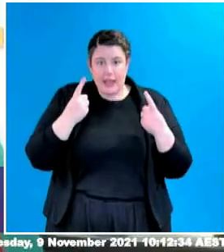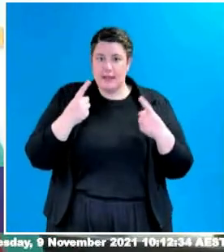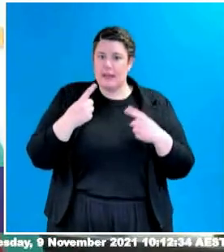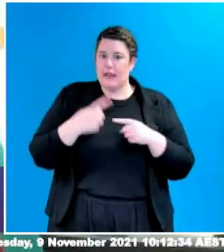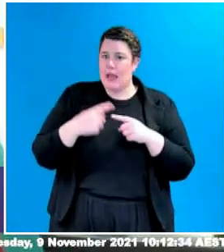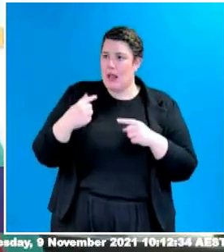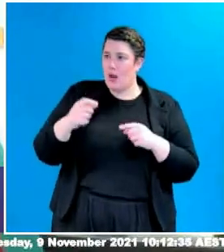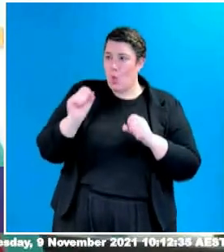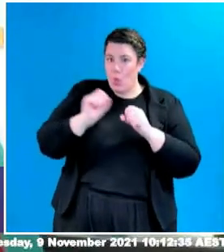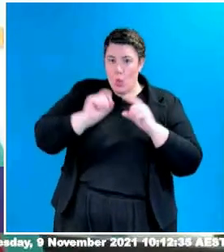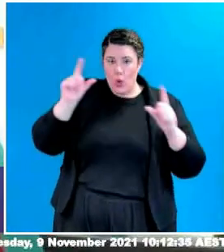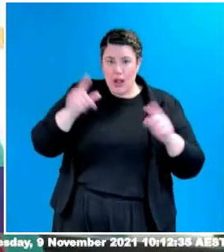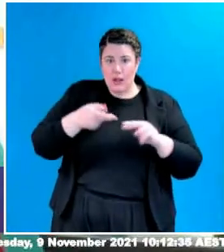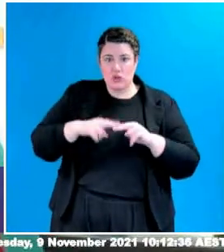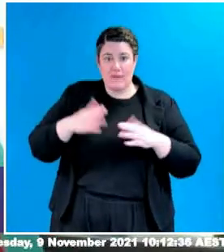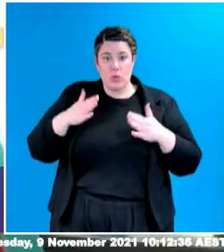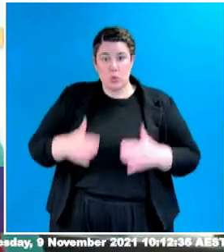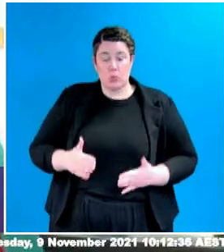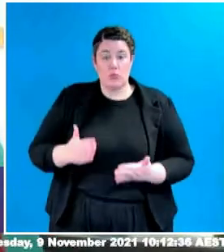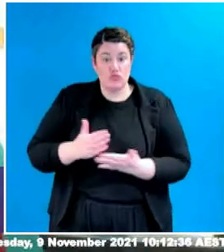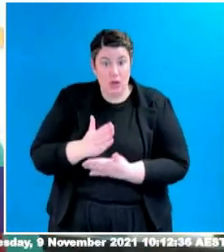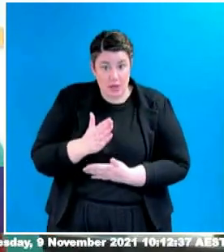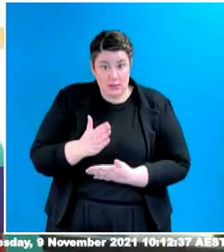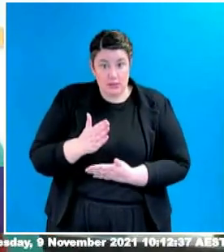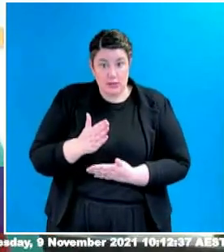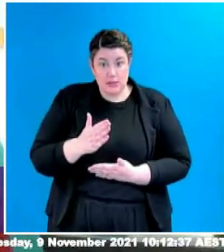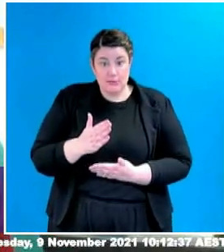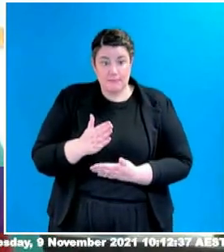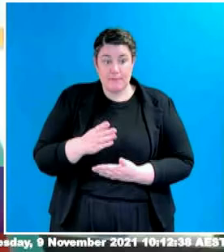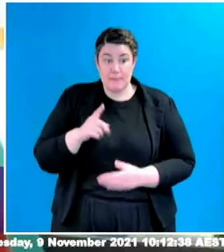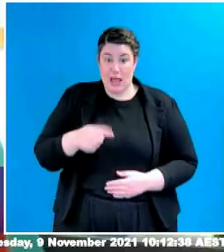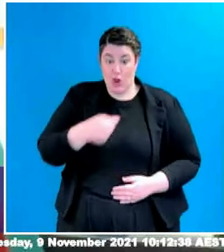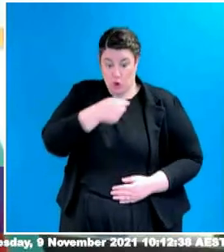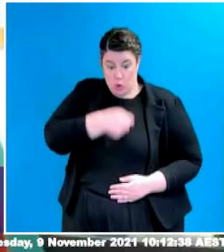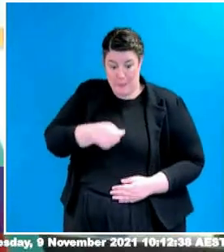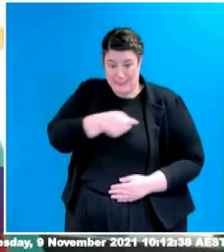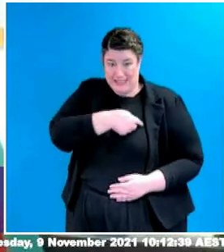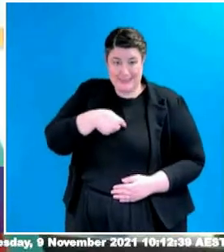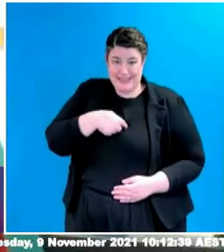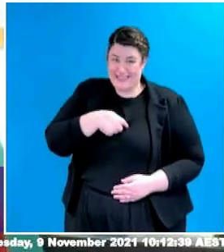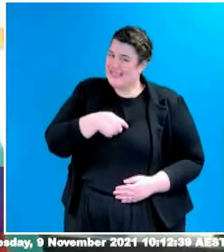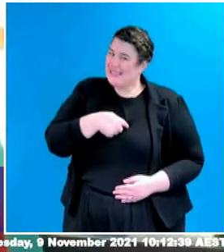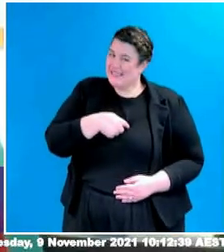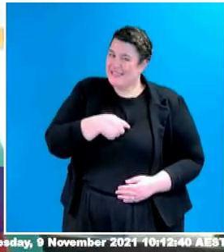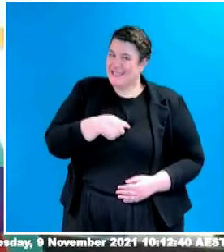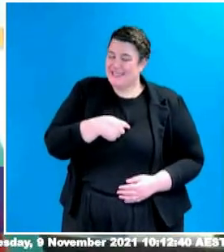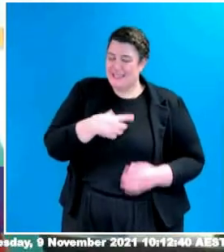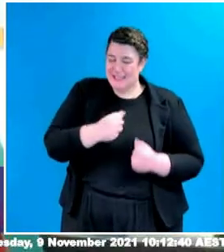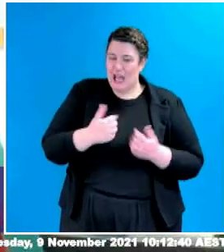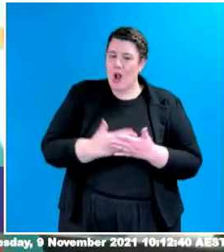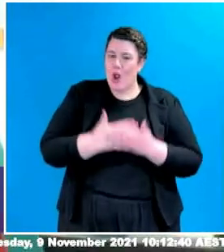of human rights. But in terms of commitment, that has been the one that takes the longest to develop.